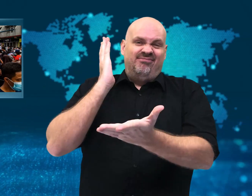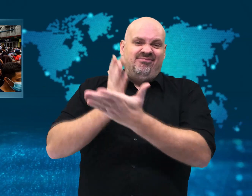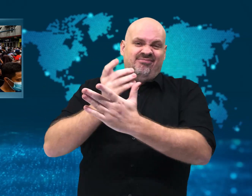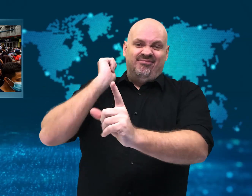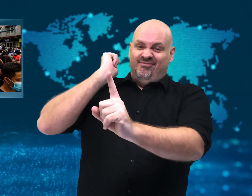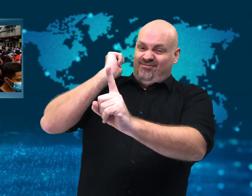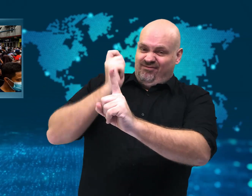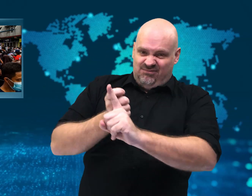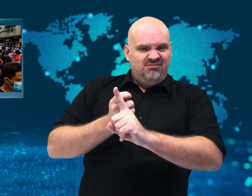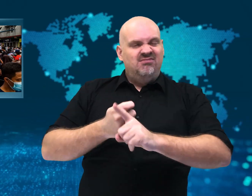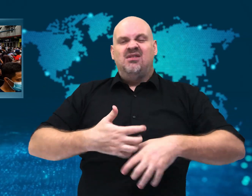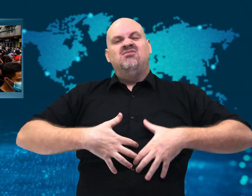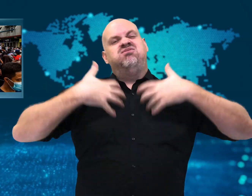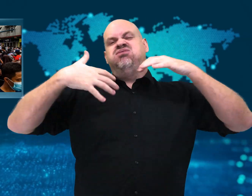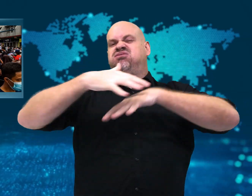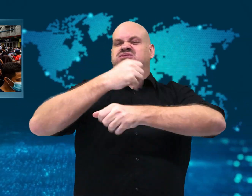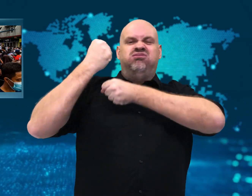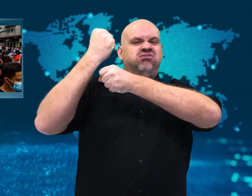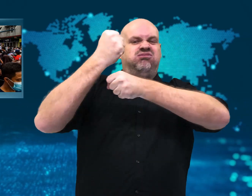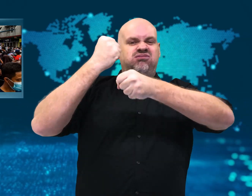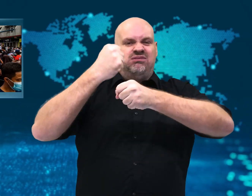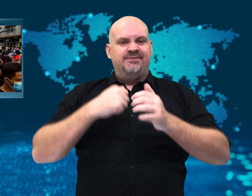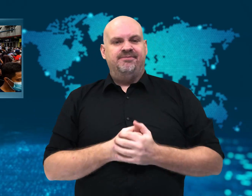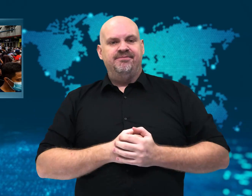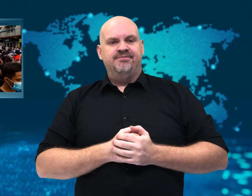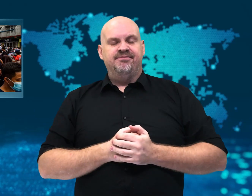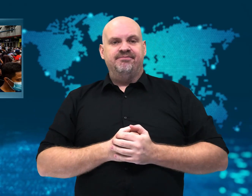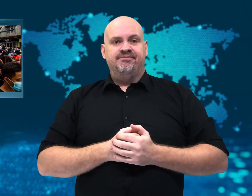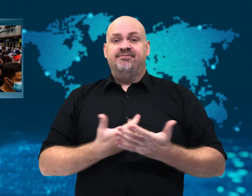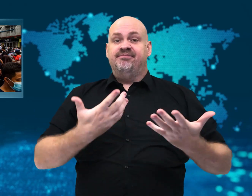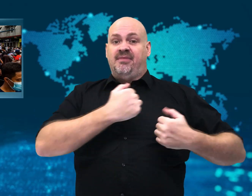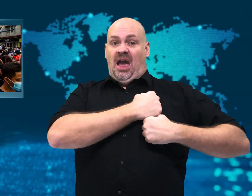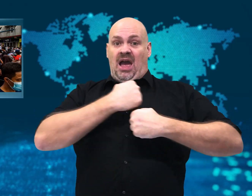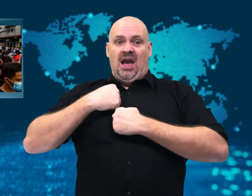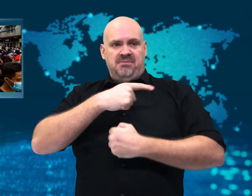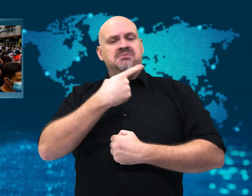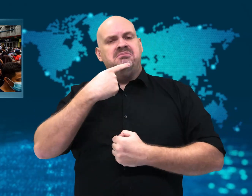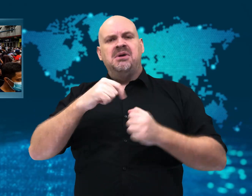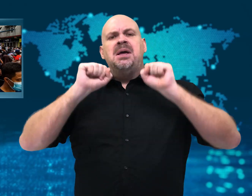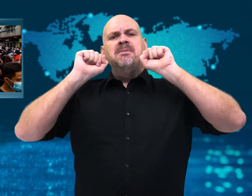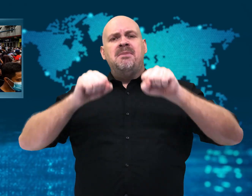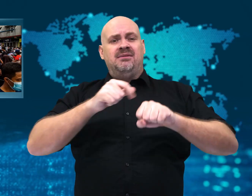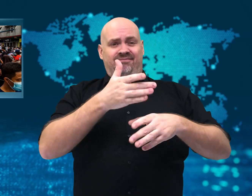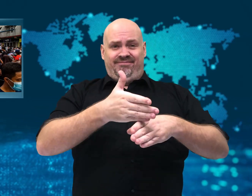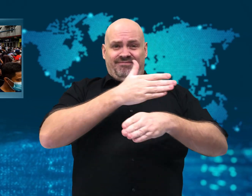Aung San Suu Kyi, who was overthrown in a military coup.